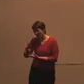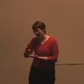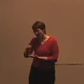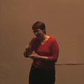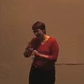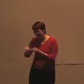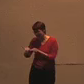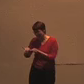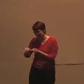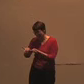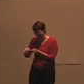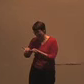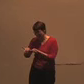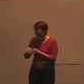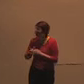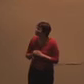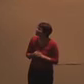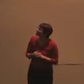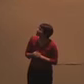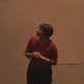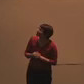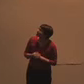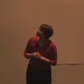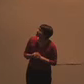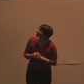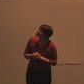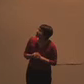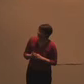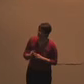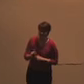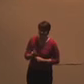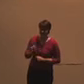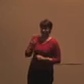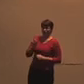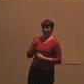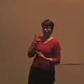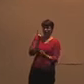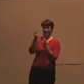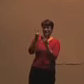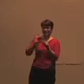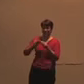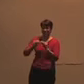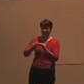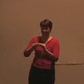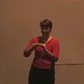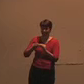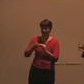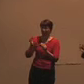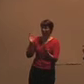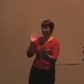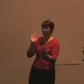And, of course, from very far, you can see these numbers. But if you are approaching more closer,